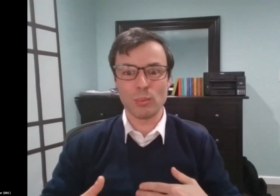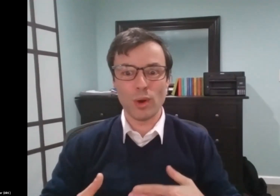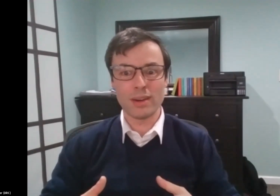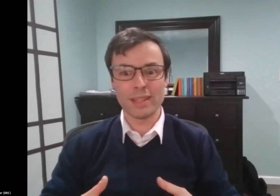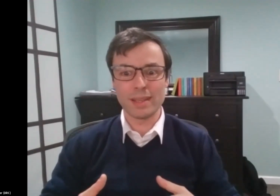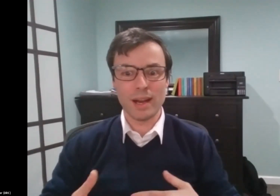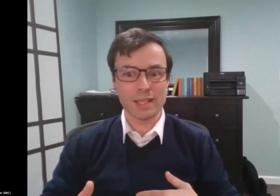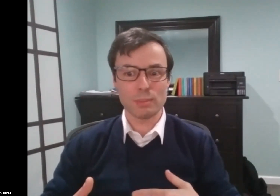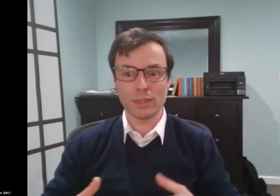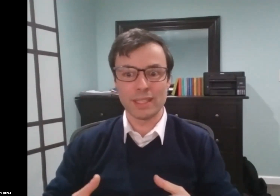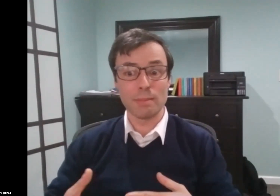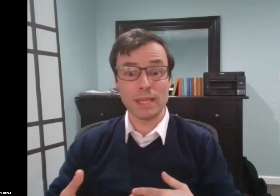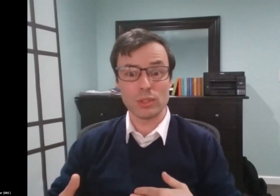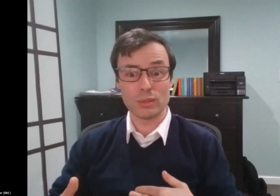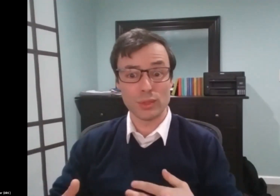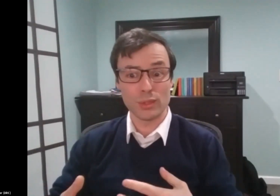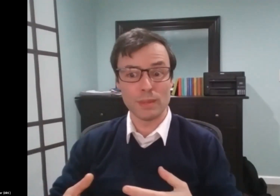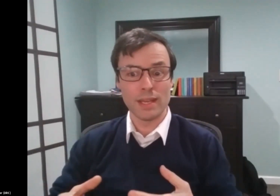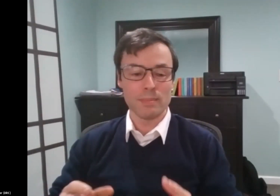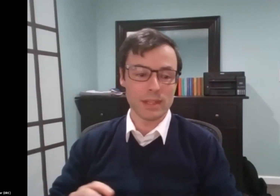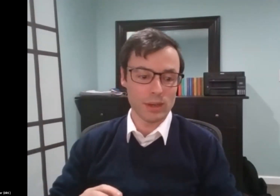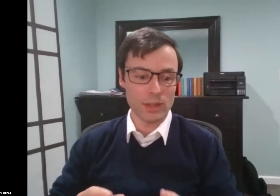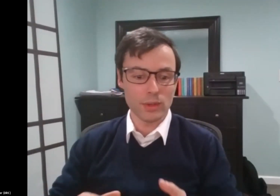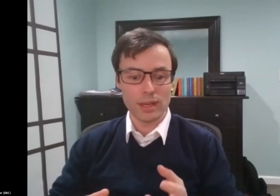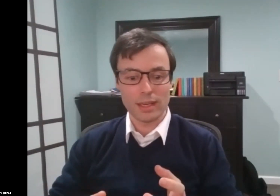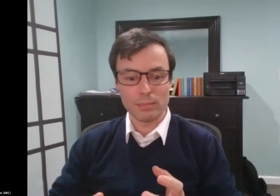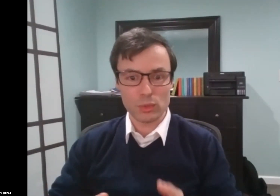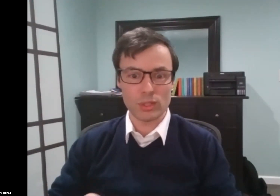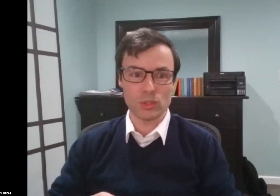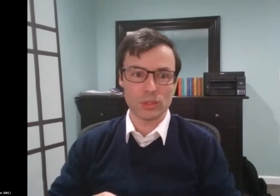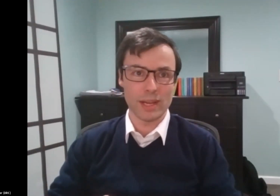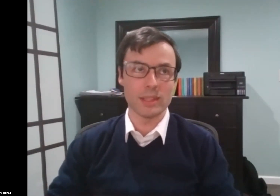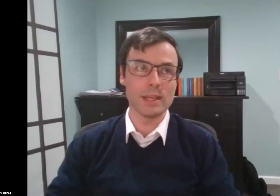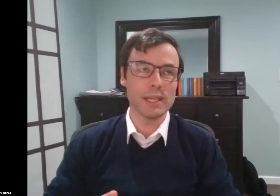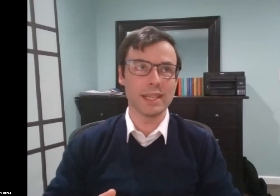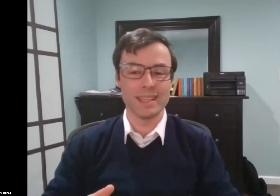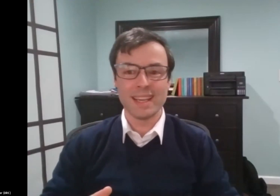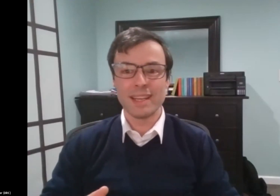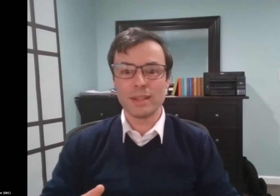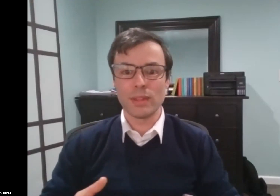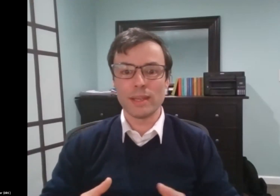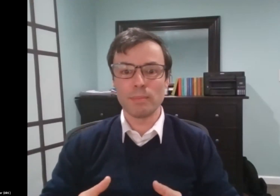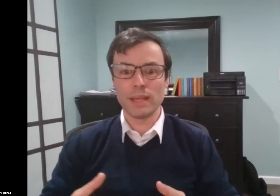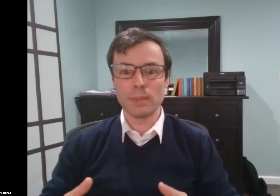people wear face coverings upon entry and other personal protective equipment while at the hospital and in the